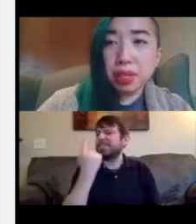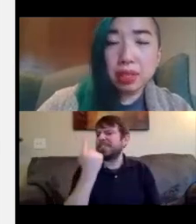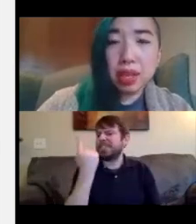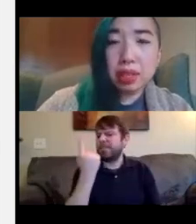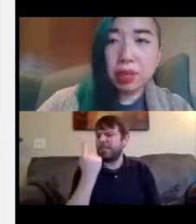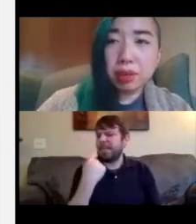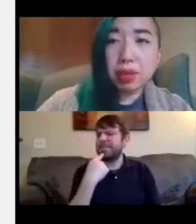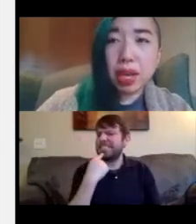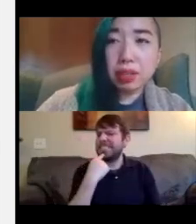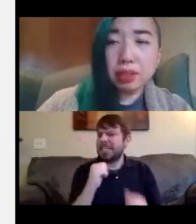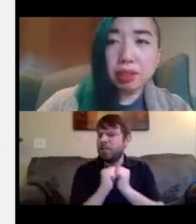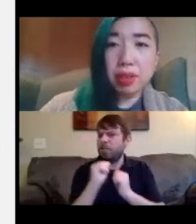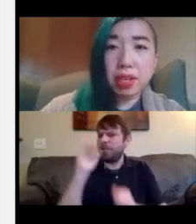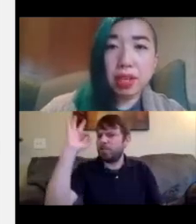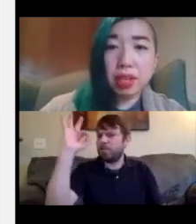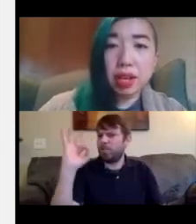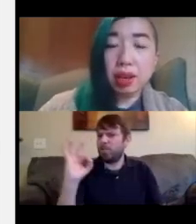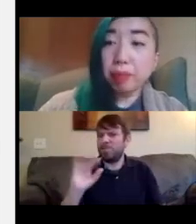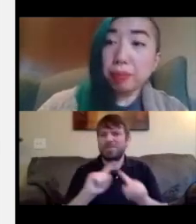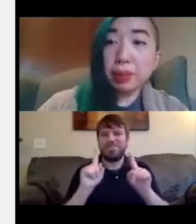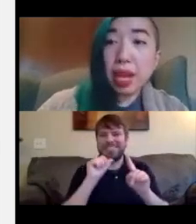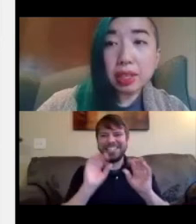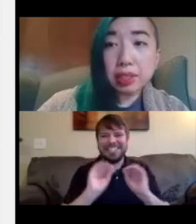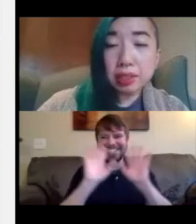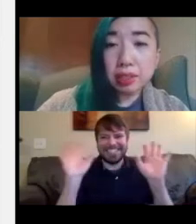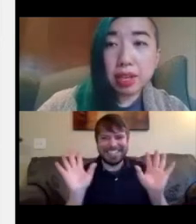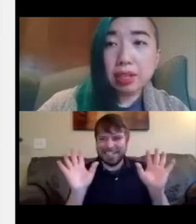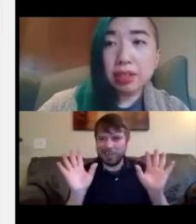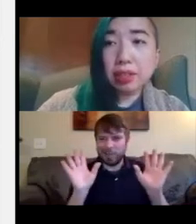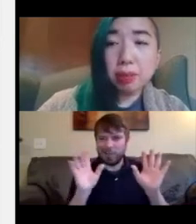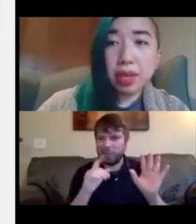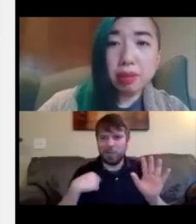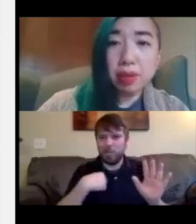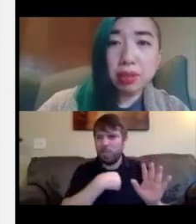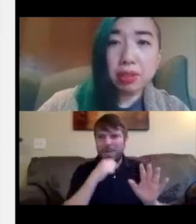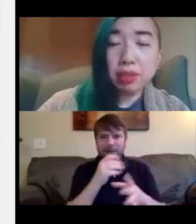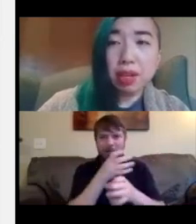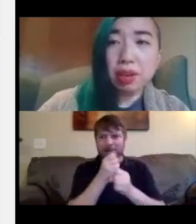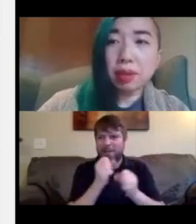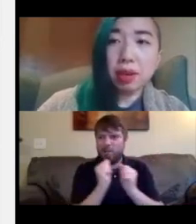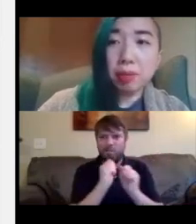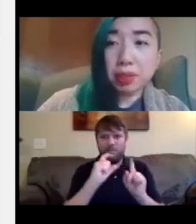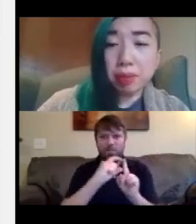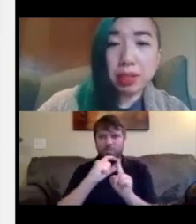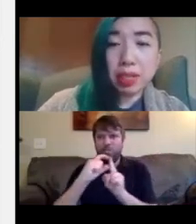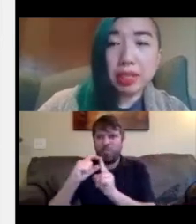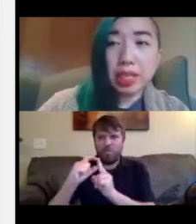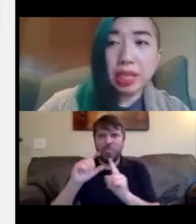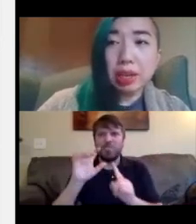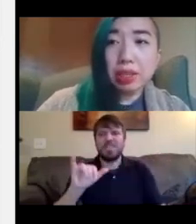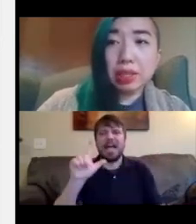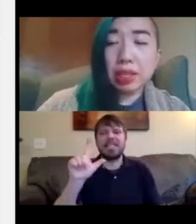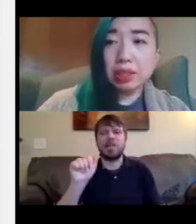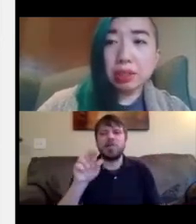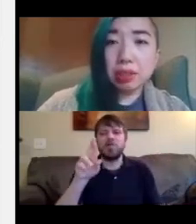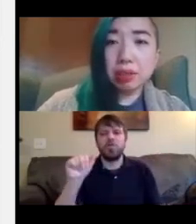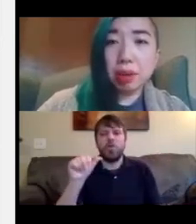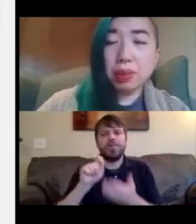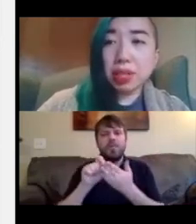that we don't get via text. And this is the way in which Lara Mimosa Montes decides to represent